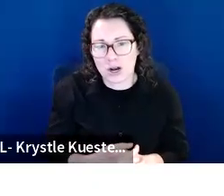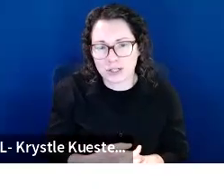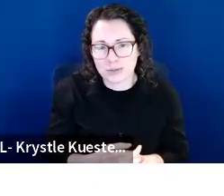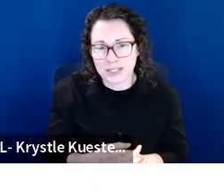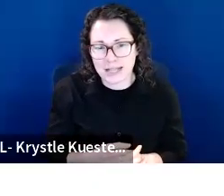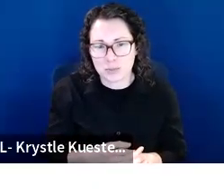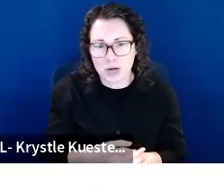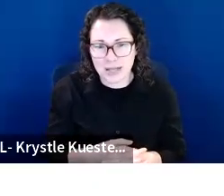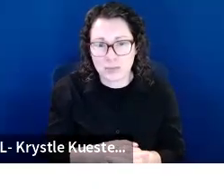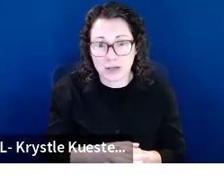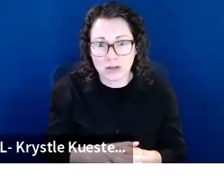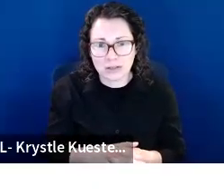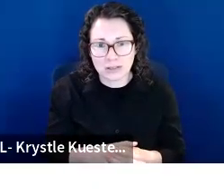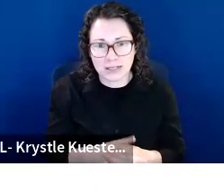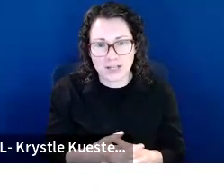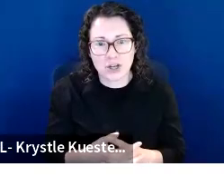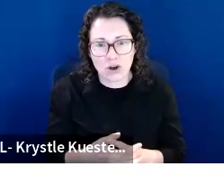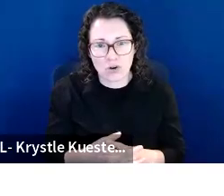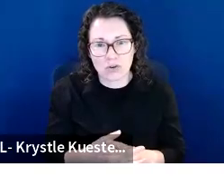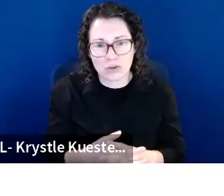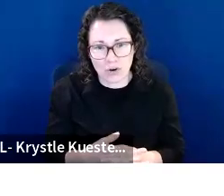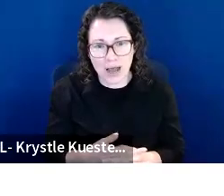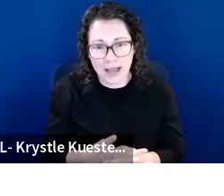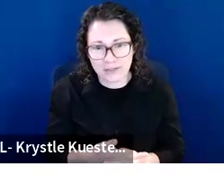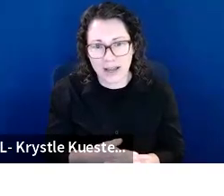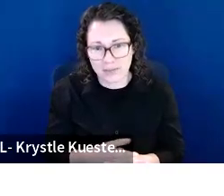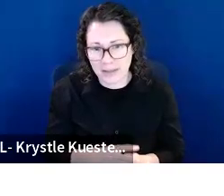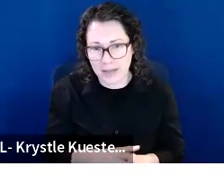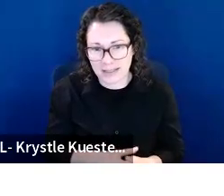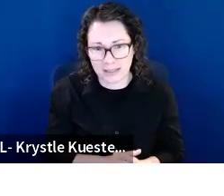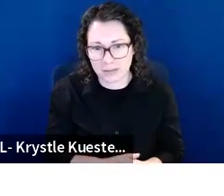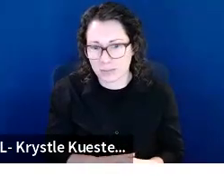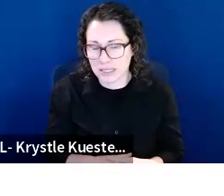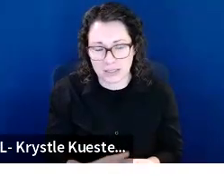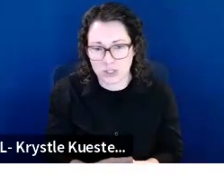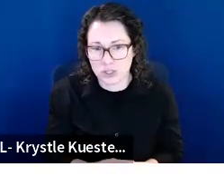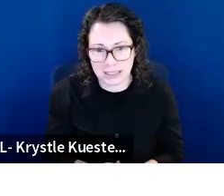people aren't used to that surprise bill cuz I know you know I've cut my medicine because it's